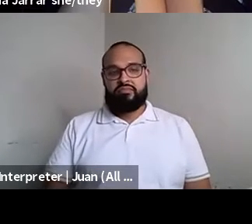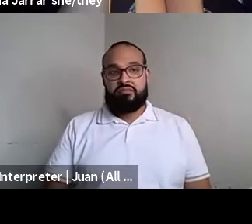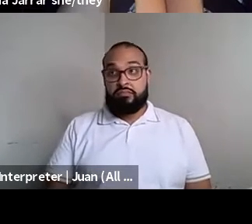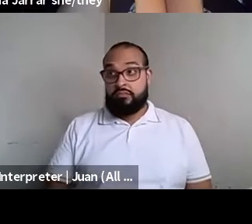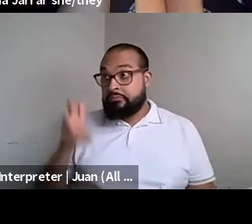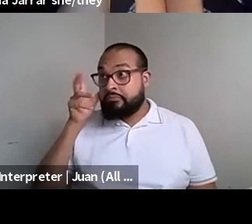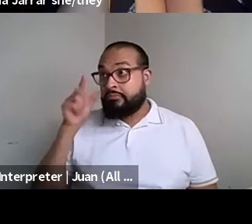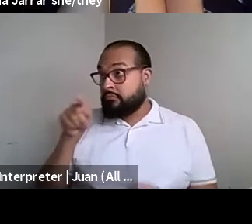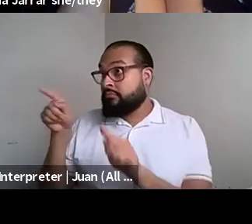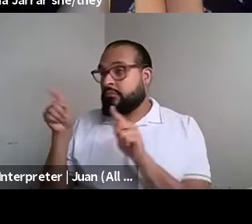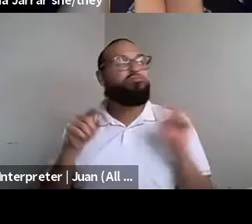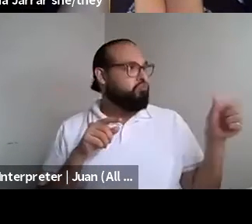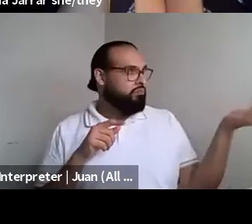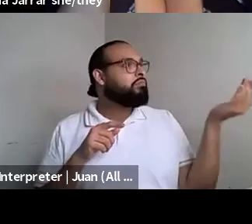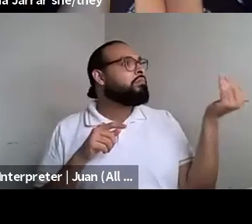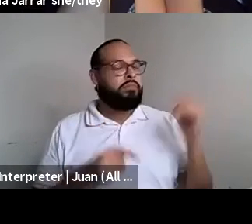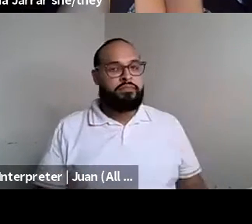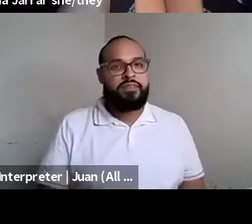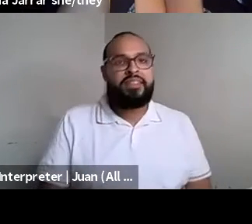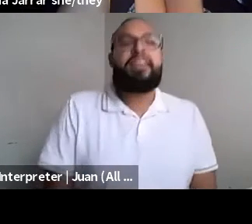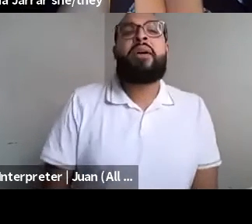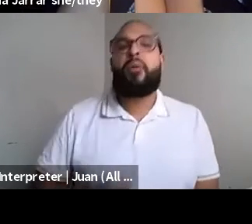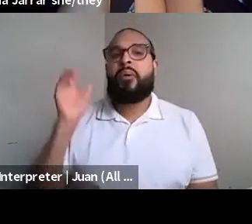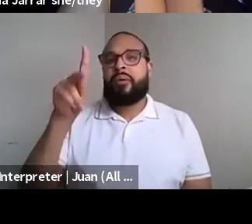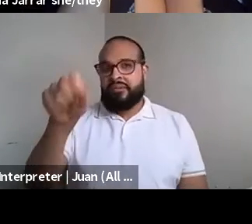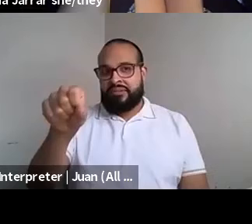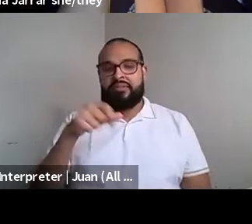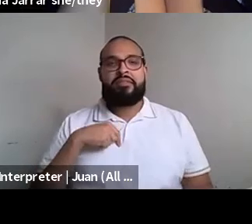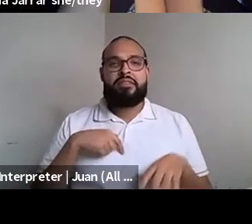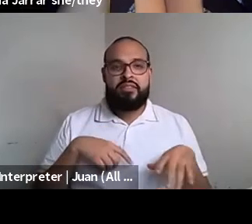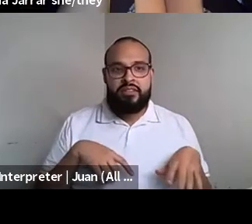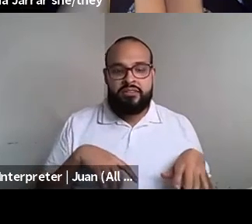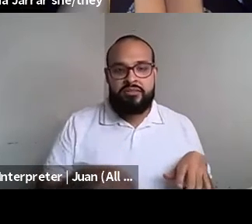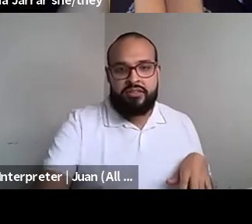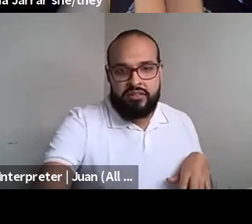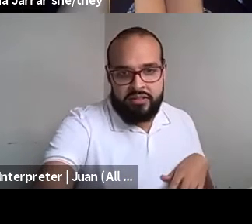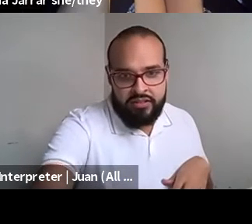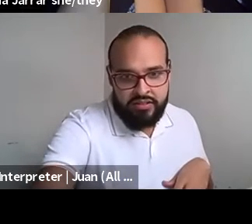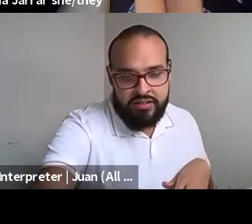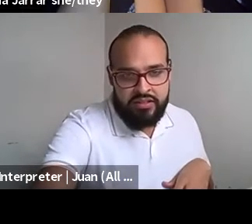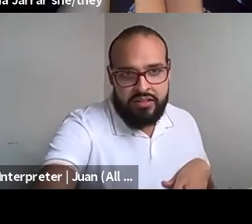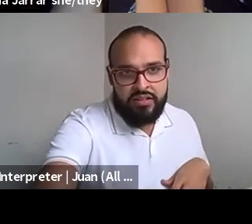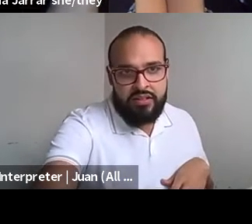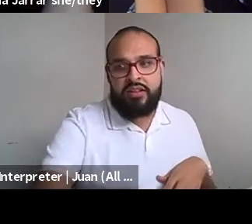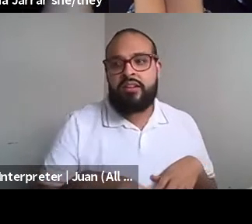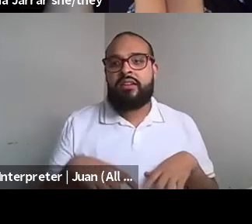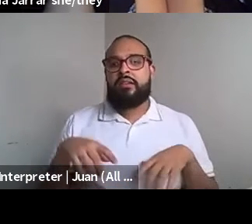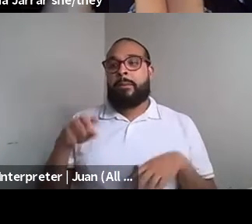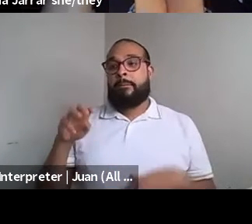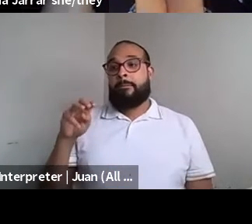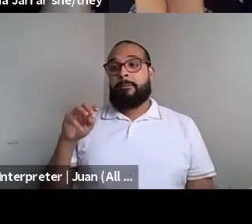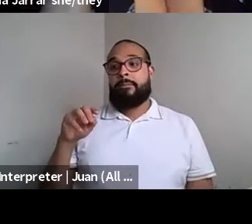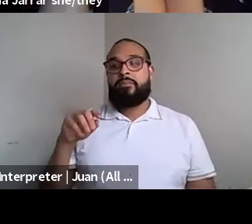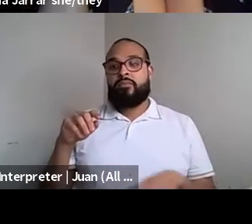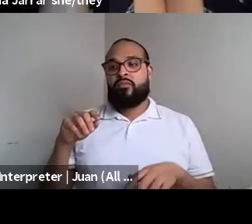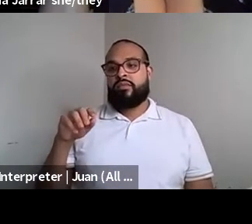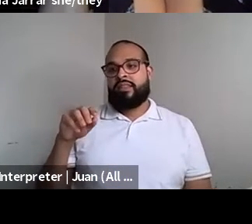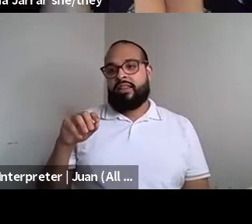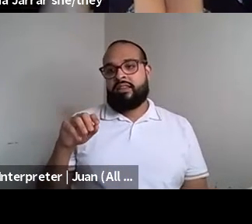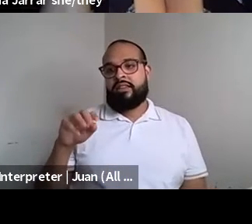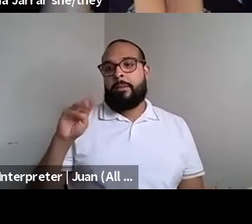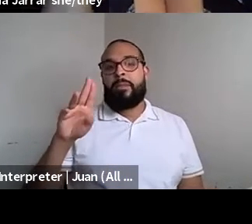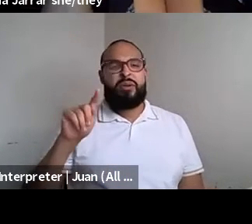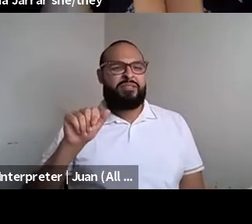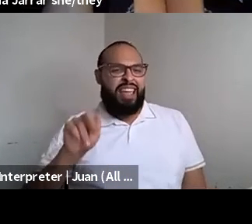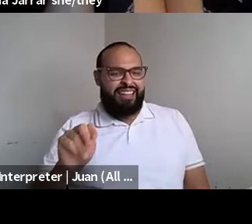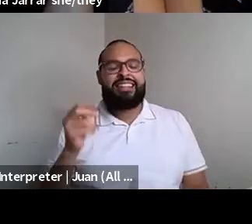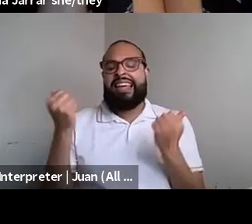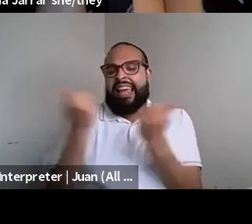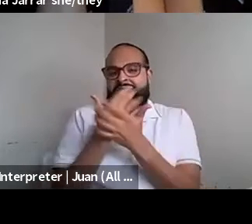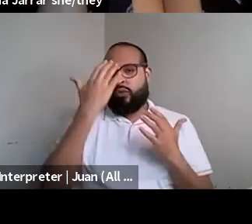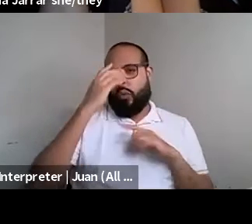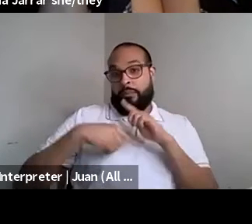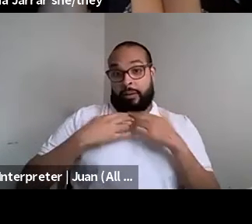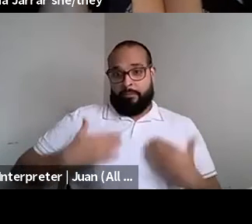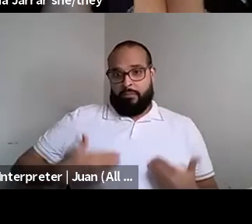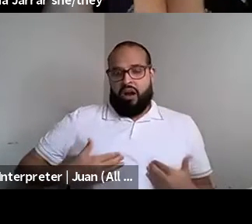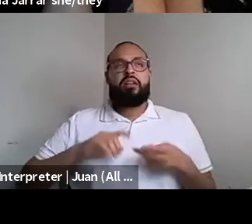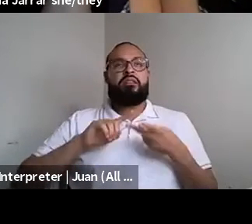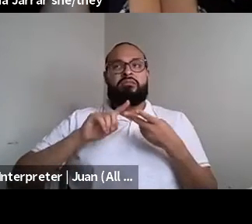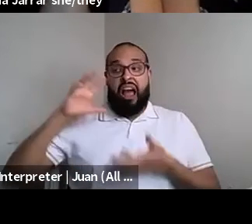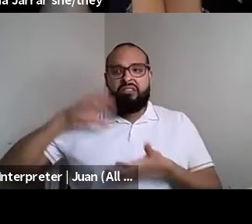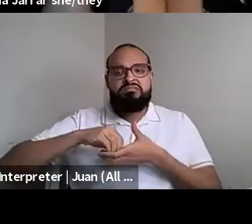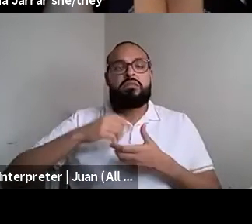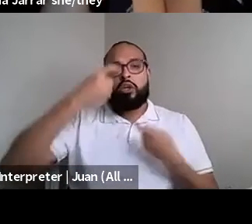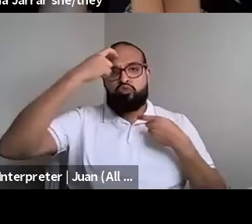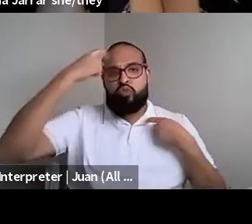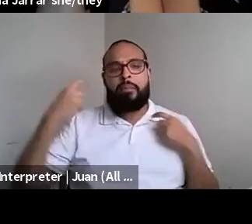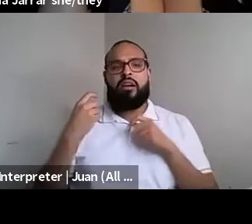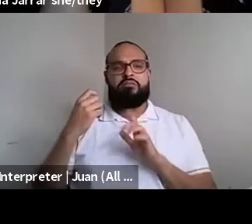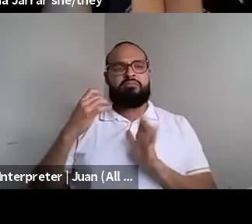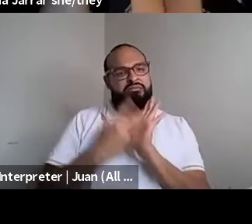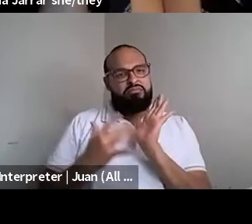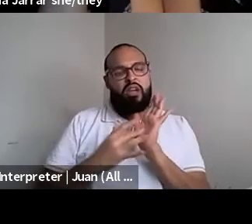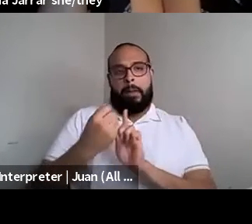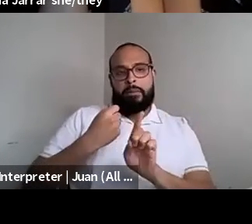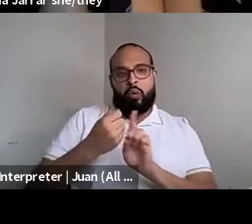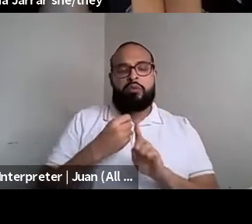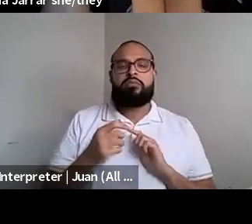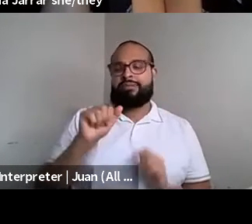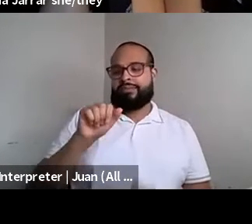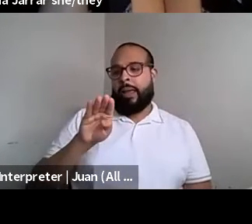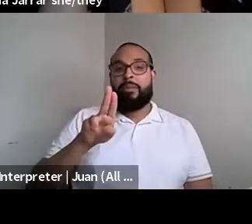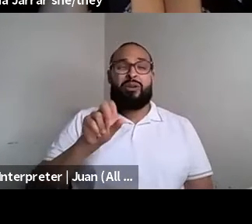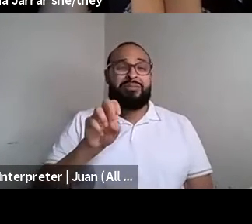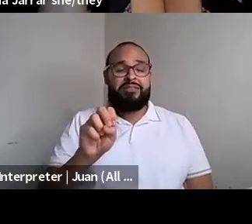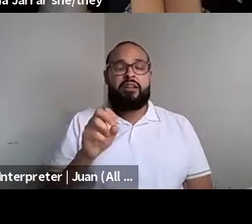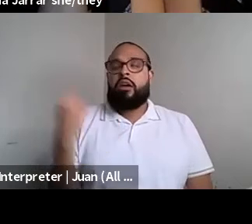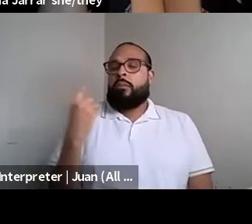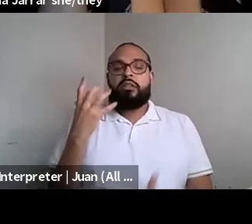Kokumo: Yeah, there we go. Oh yeah, I just messed up a meeting like X Men and so it's like everything I know about my body from from the trauma and the views and I'm always writing and I'm always trying to like write a story where my sexuality is my salvation.